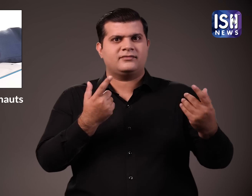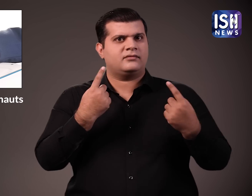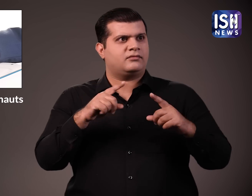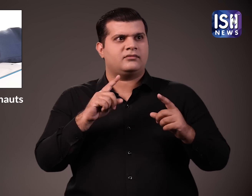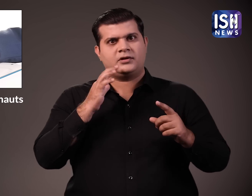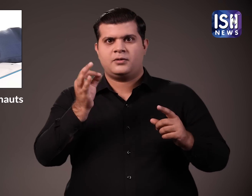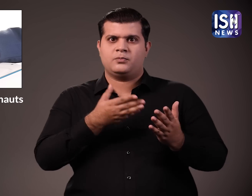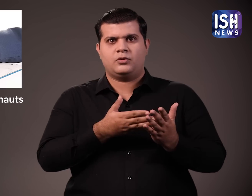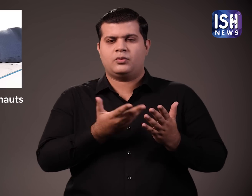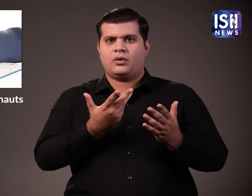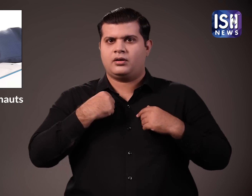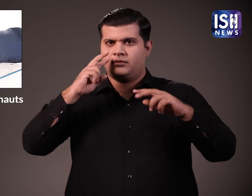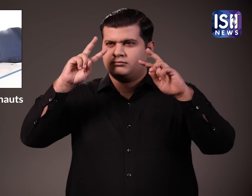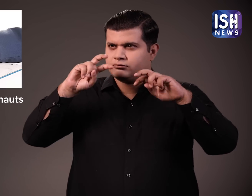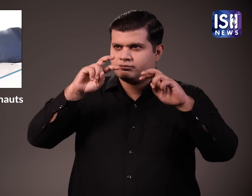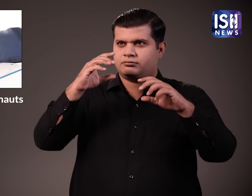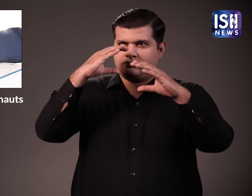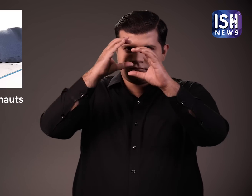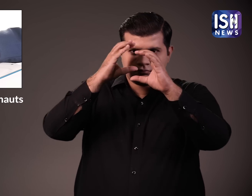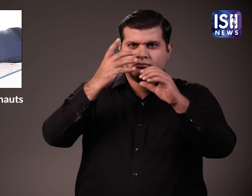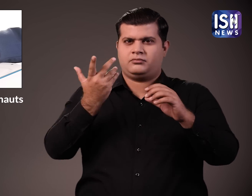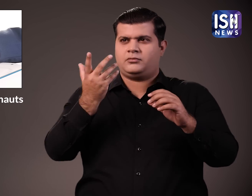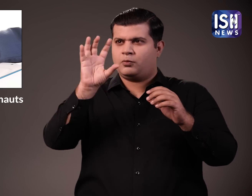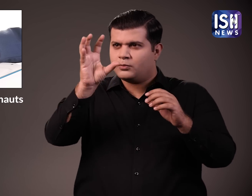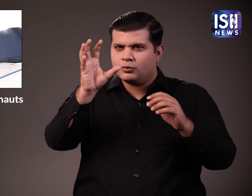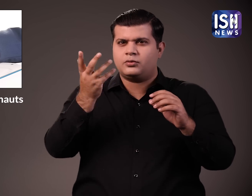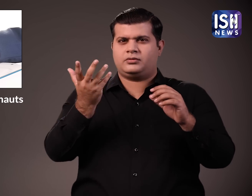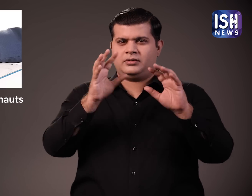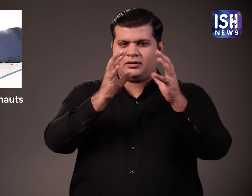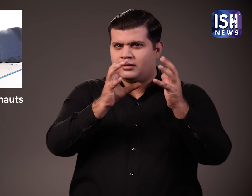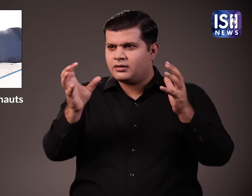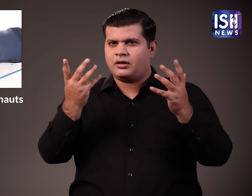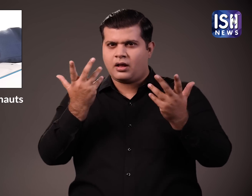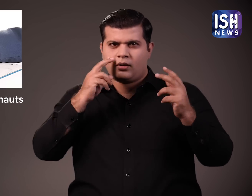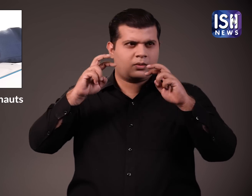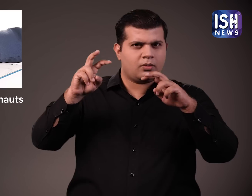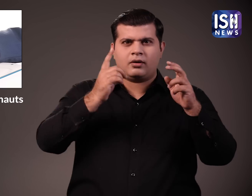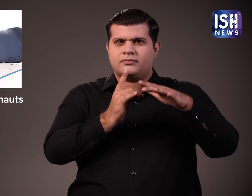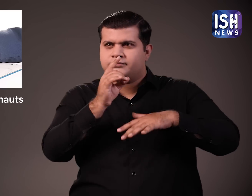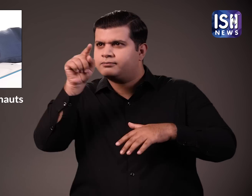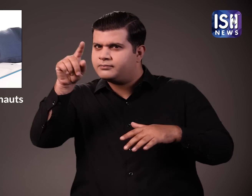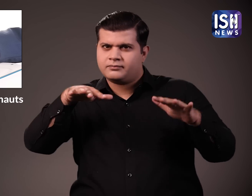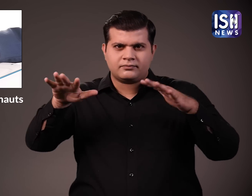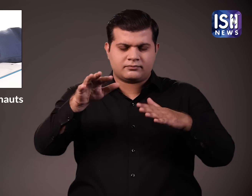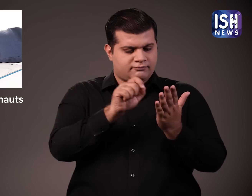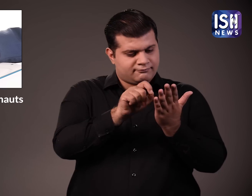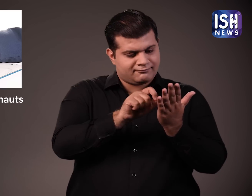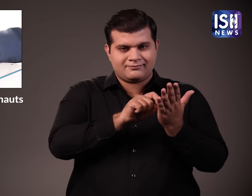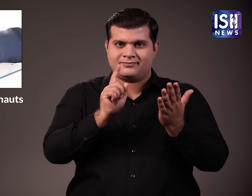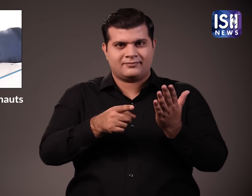Right, it is important to note down all the research that is being done in space.